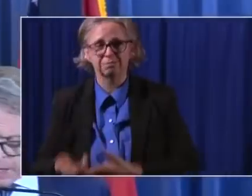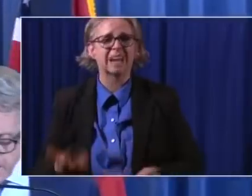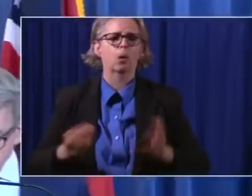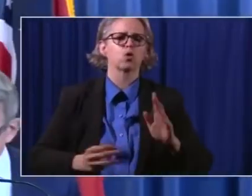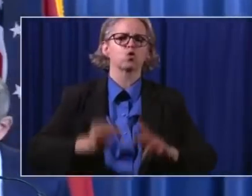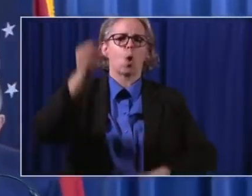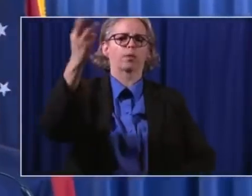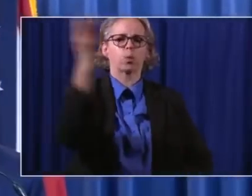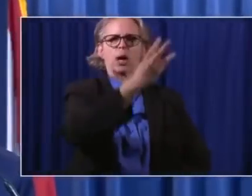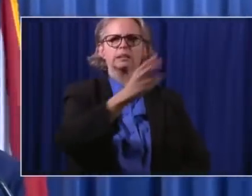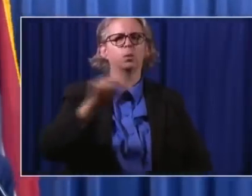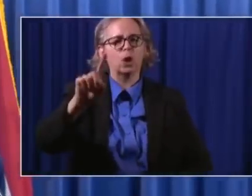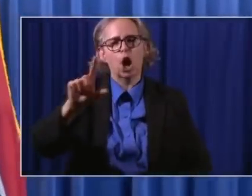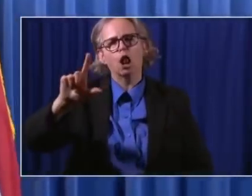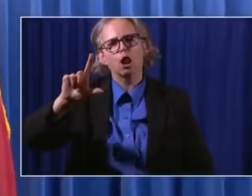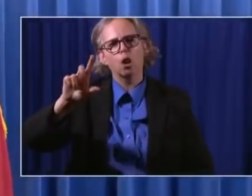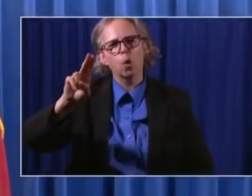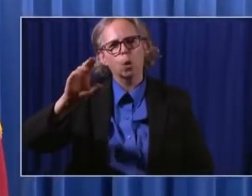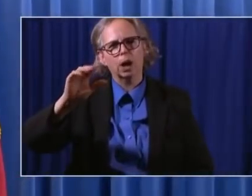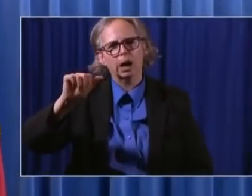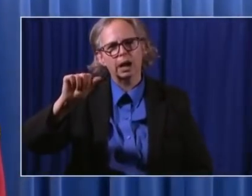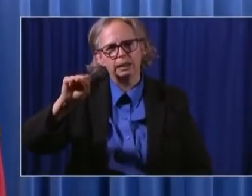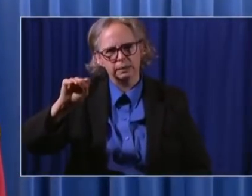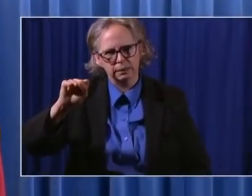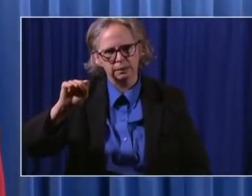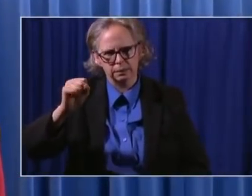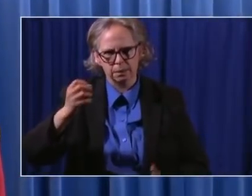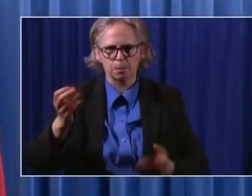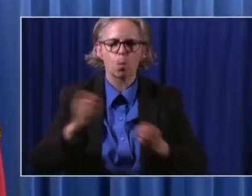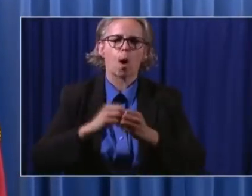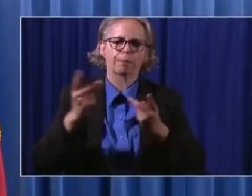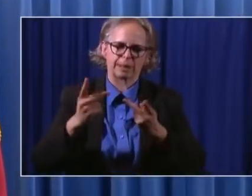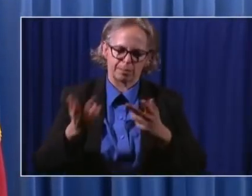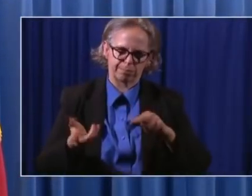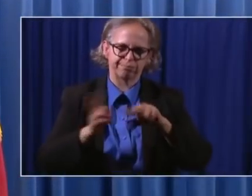OUTBREAK IN A HOUSE OF WORSHIP.